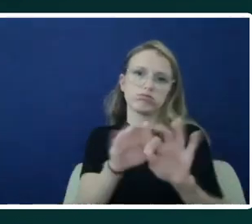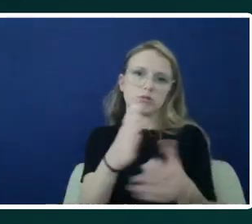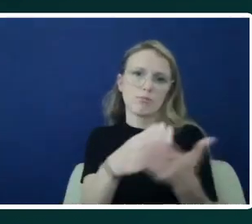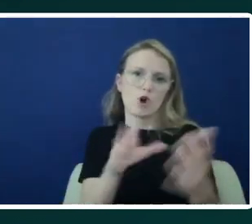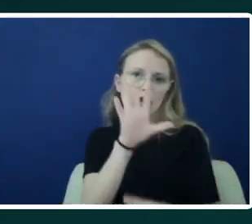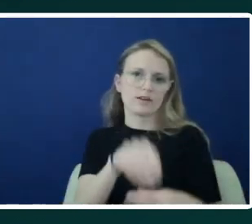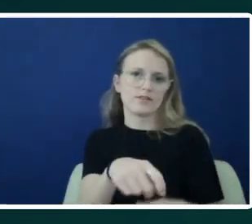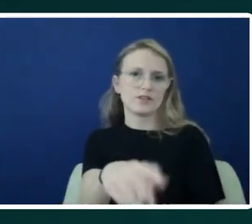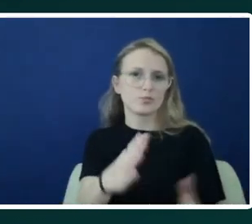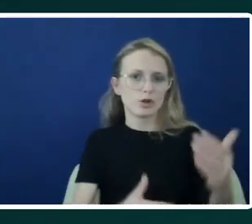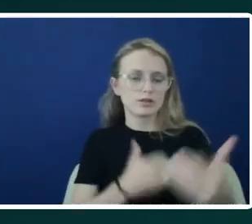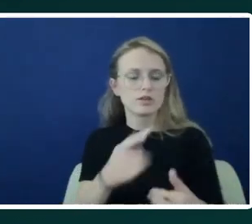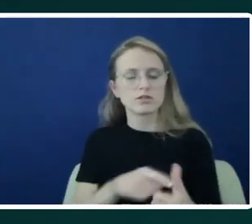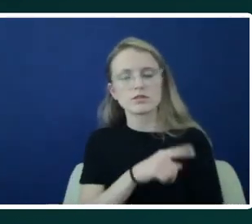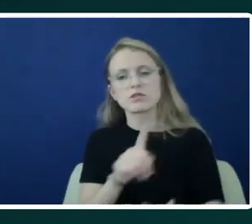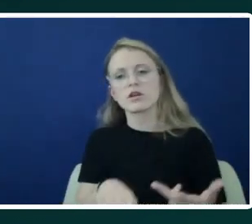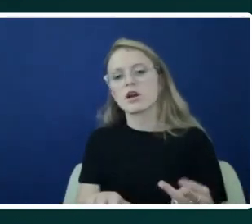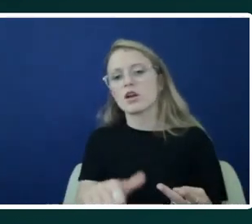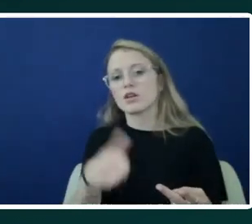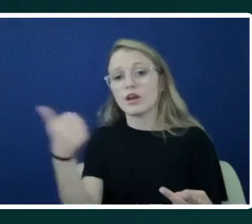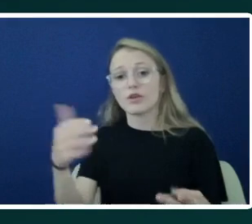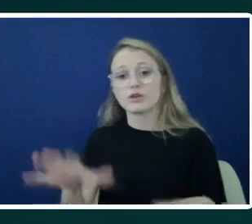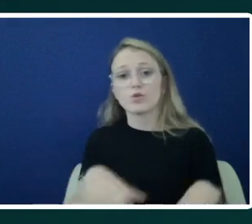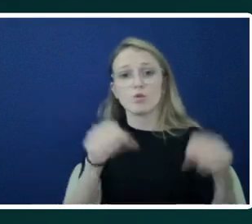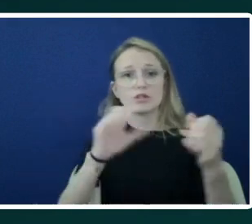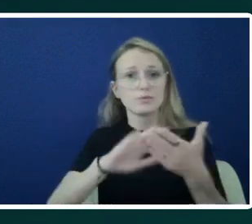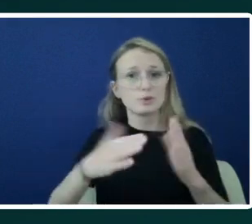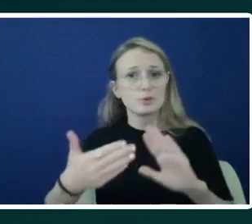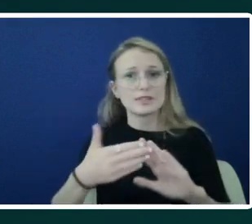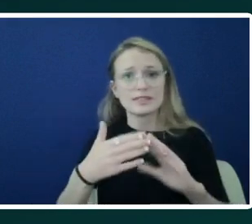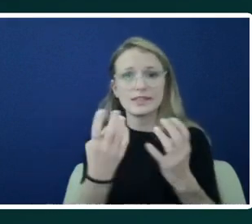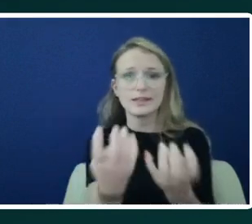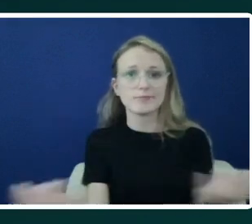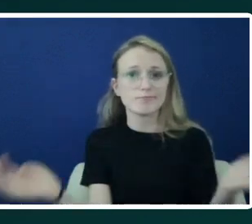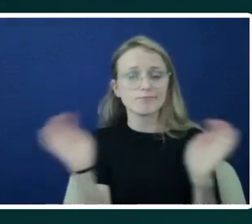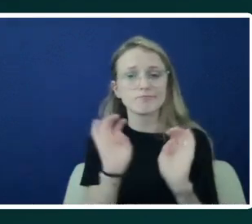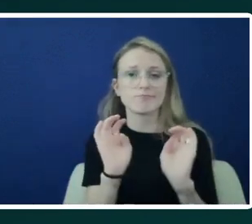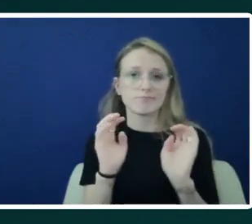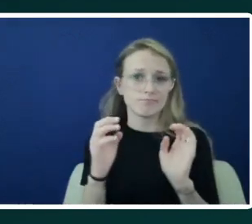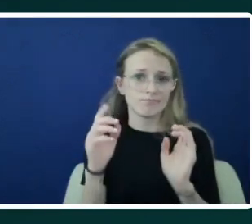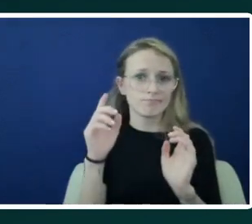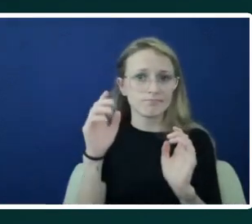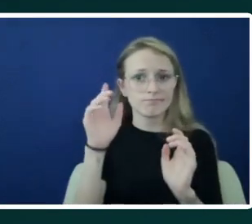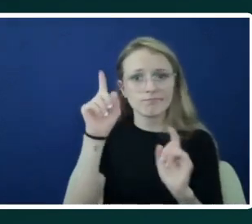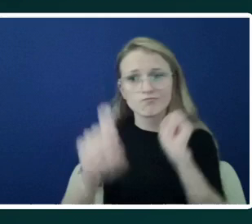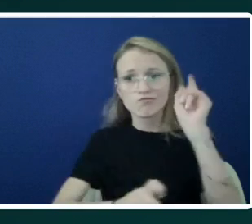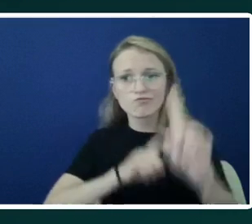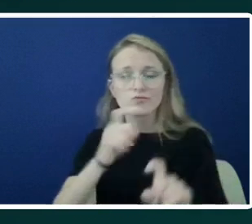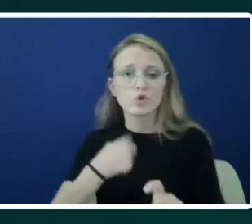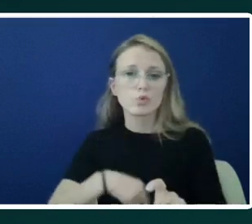Another is, you know, hosting community forums, where we bring together community members around